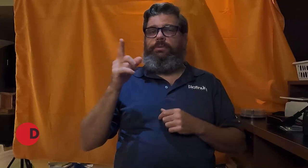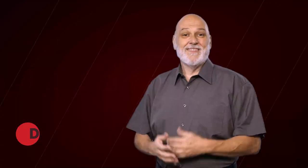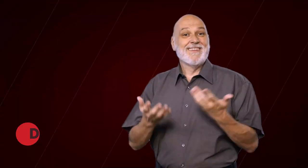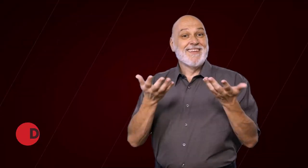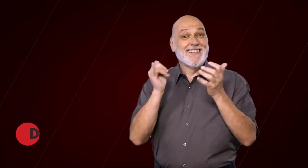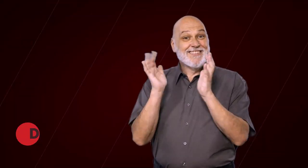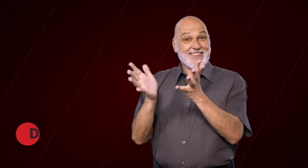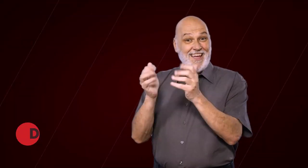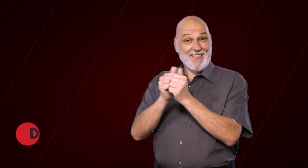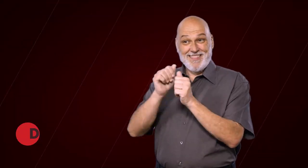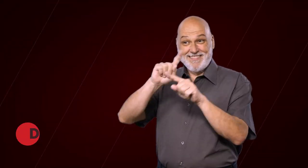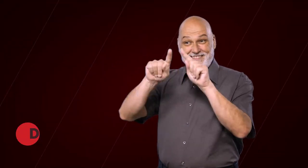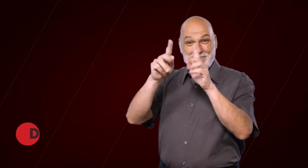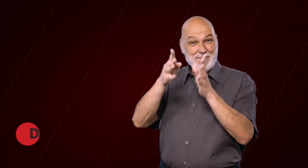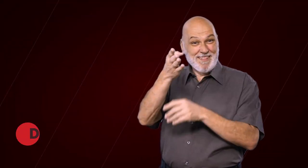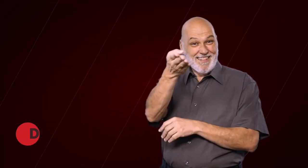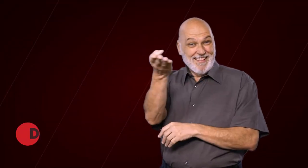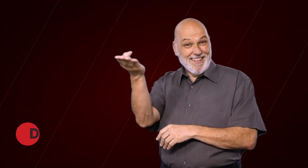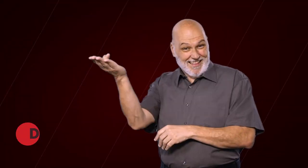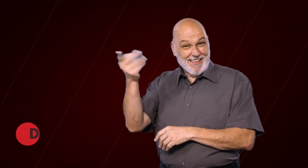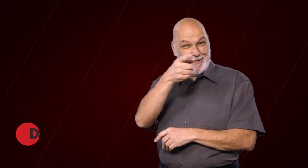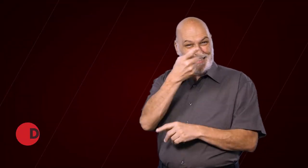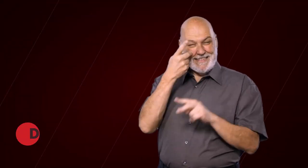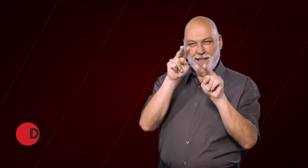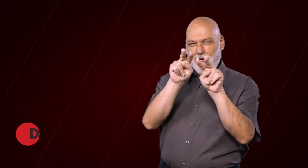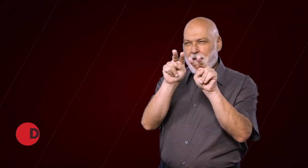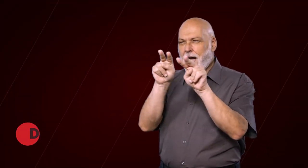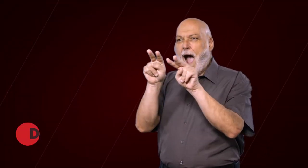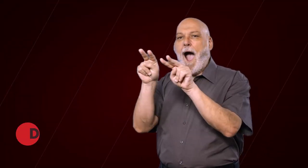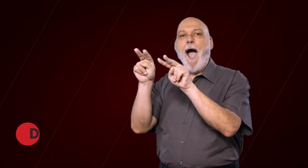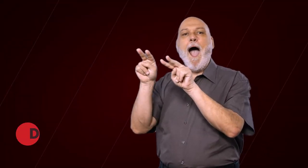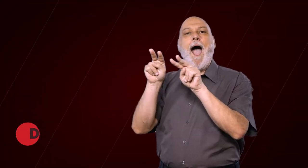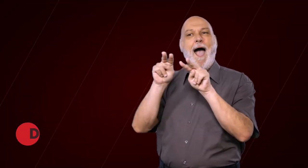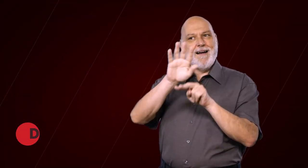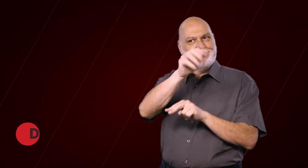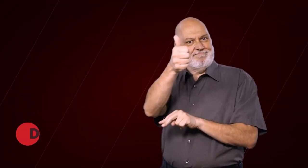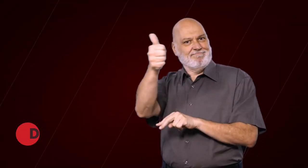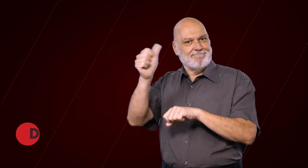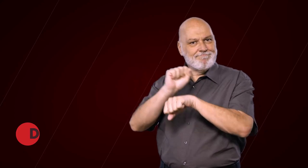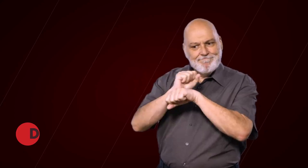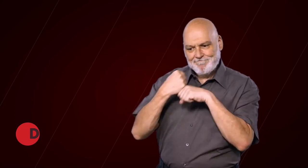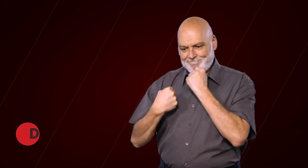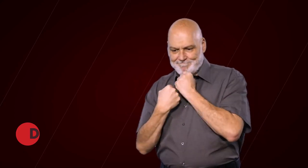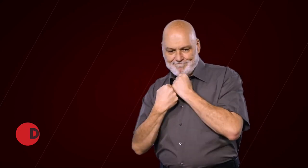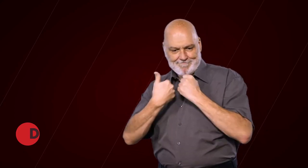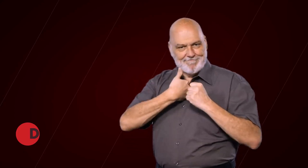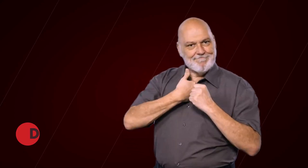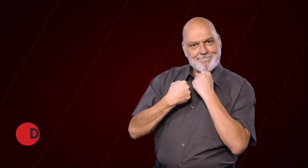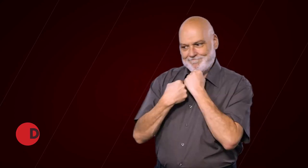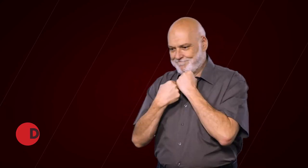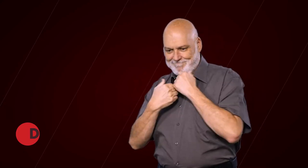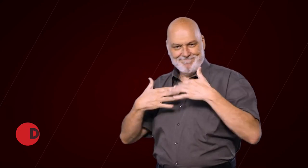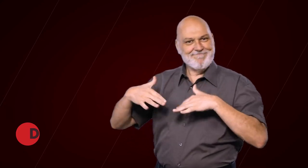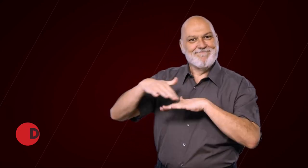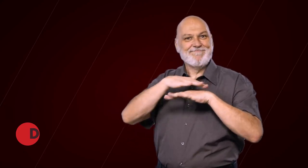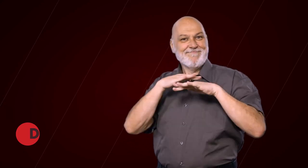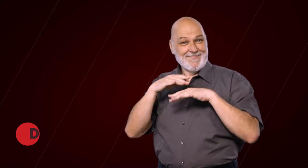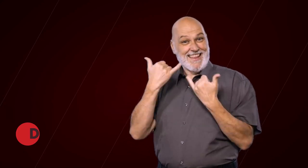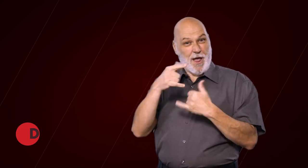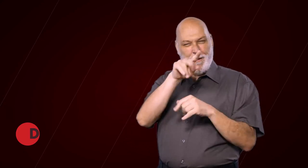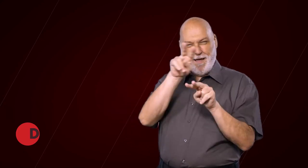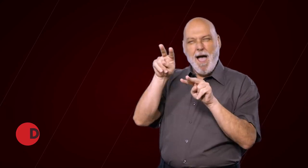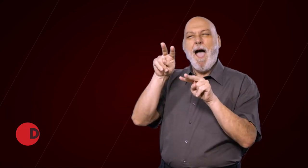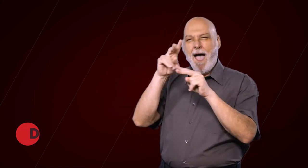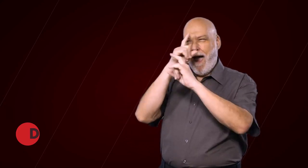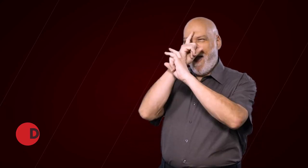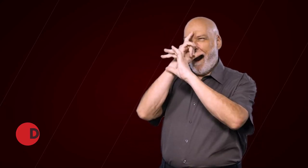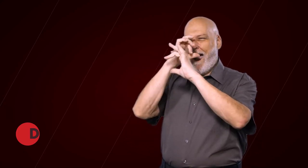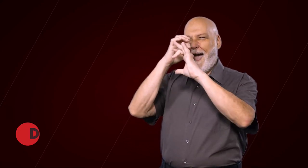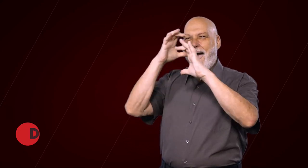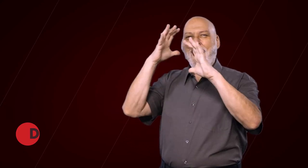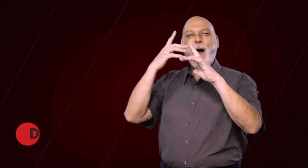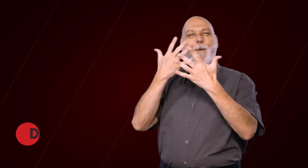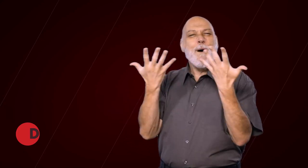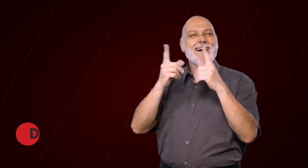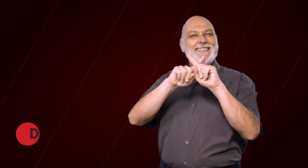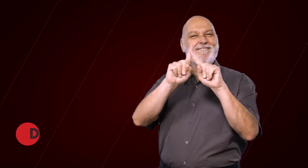[Anselmo]: Talking to these people who support themselves in